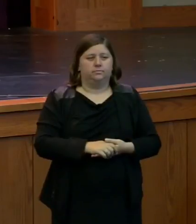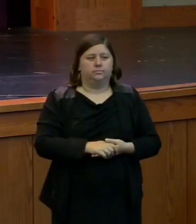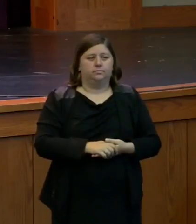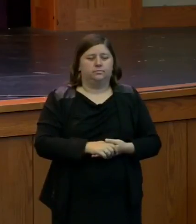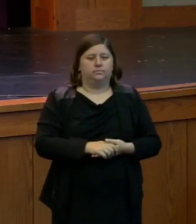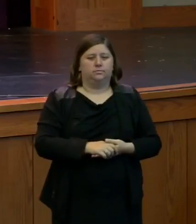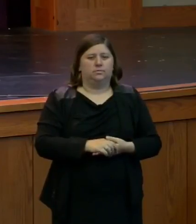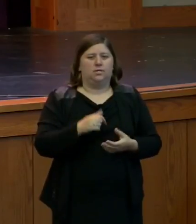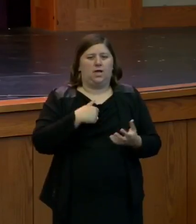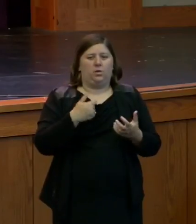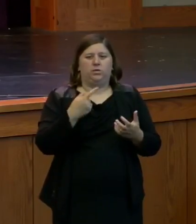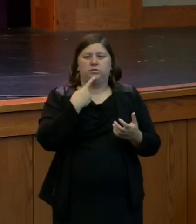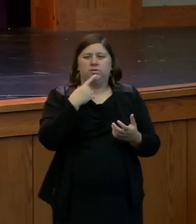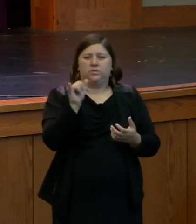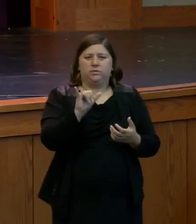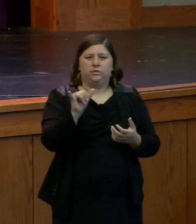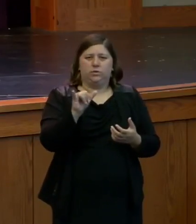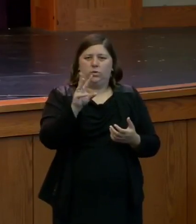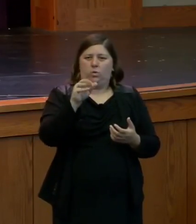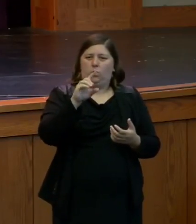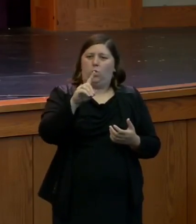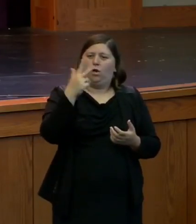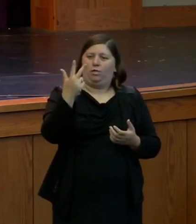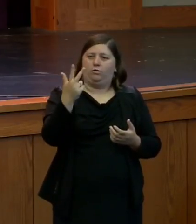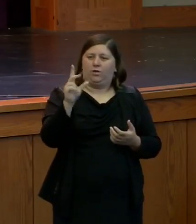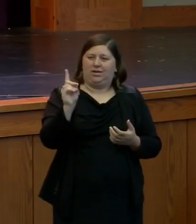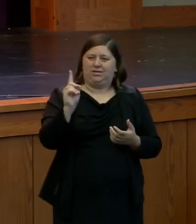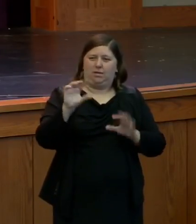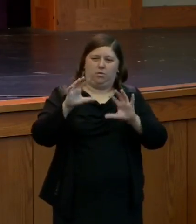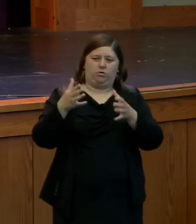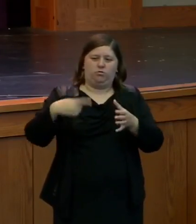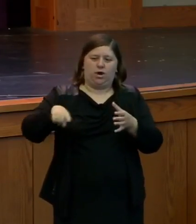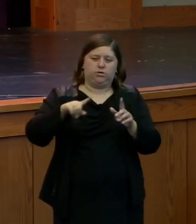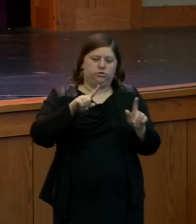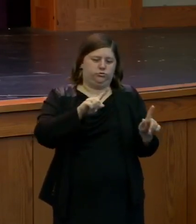I WANT TO SAY ALSO THAT THE WARD 3 DEMOCRATS TOOK A SURVEY